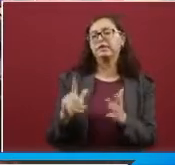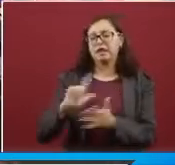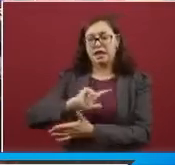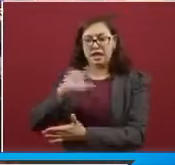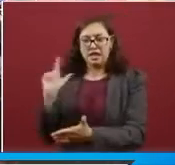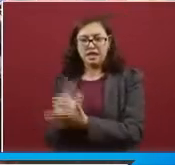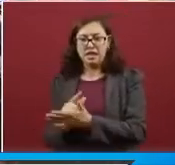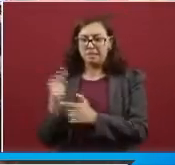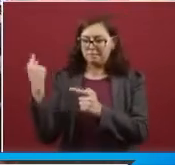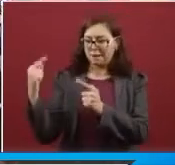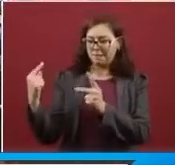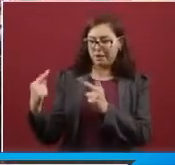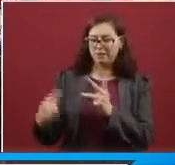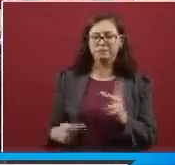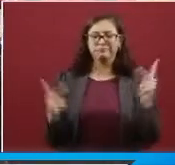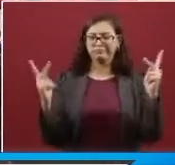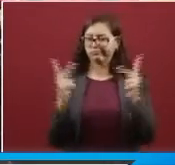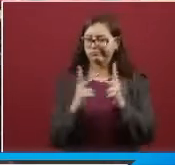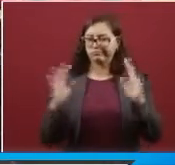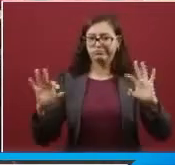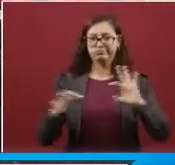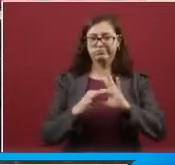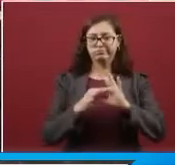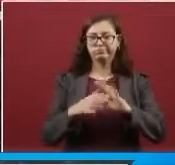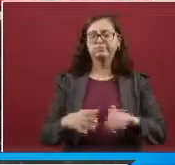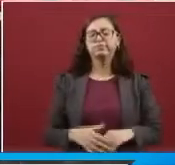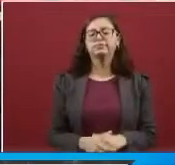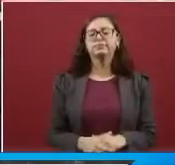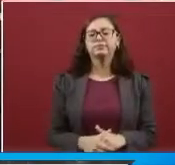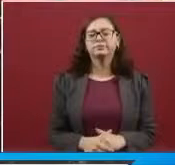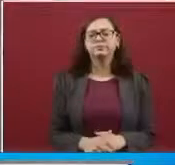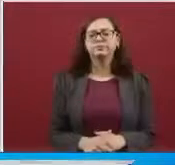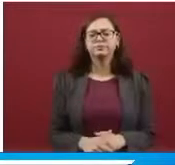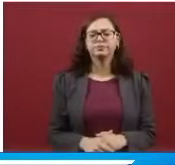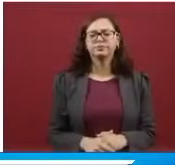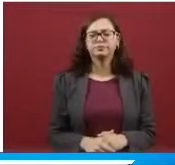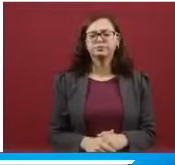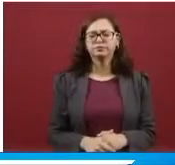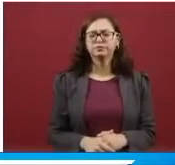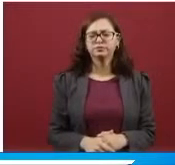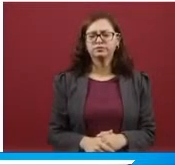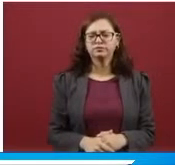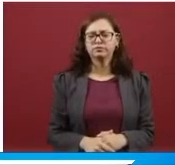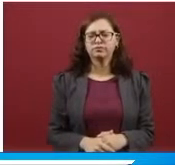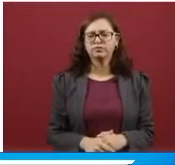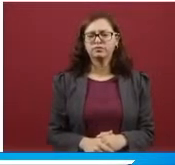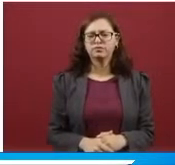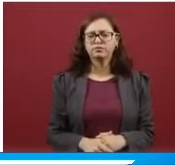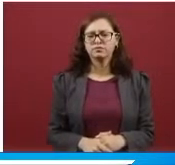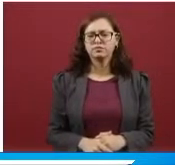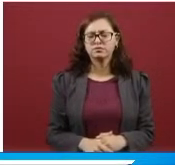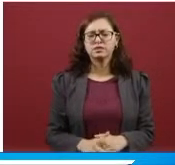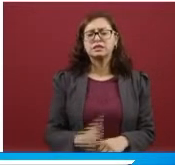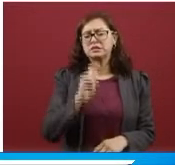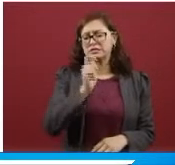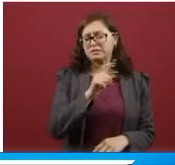the policy has as a legal reference frame article 134 of the Constitution that states that government advertising